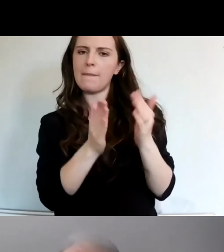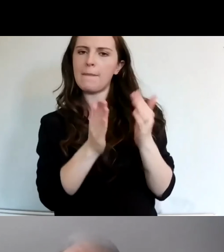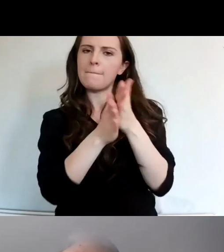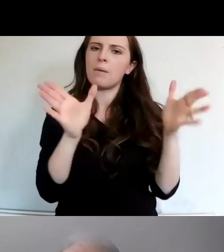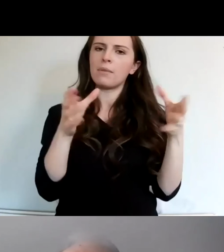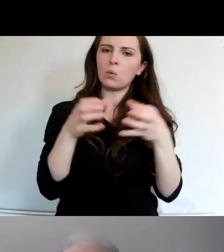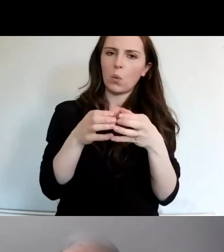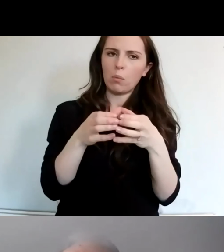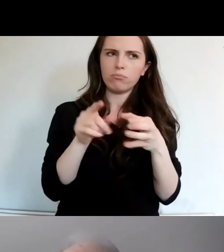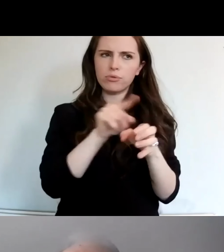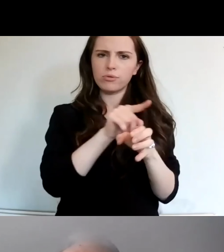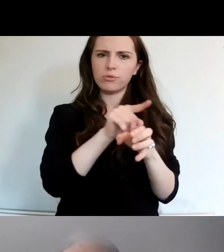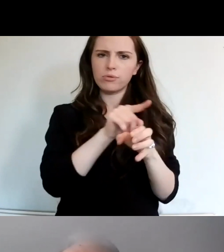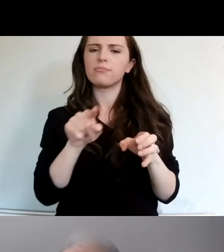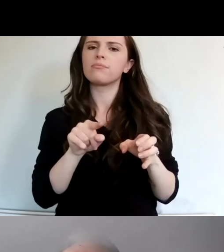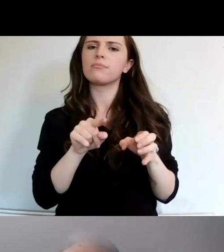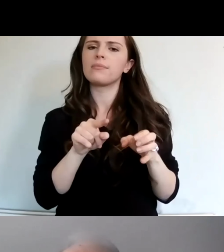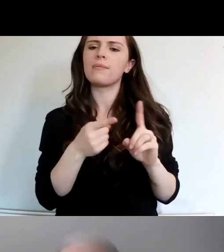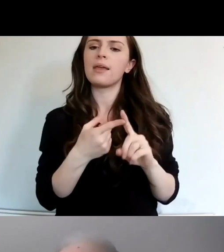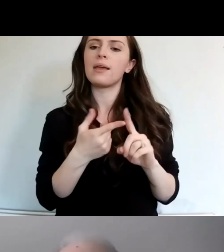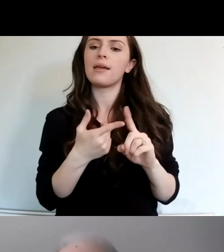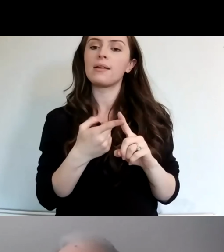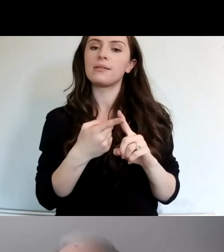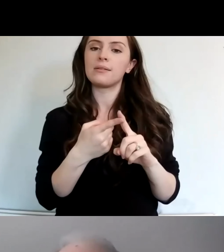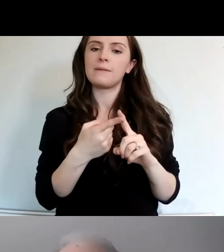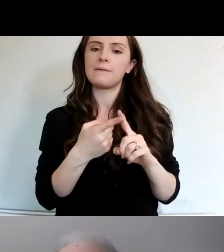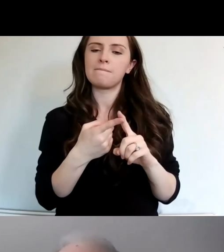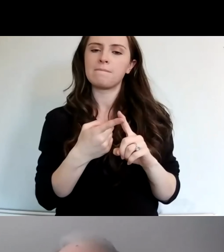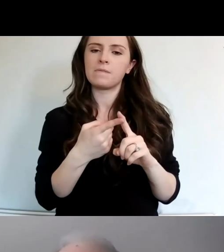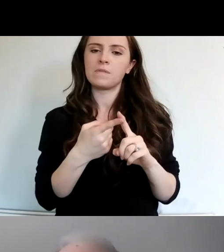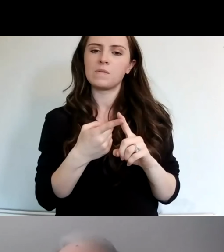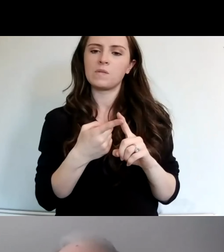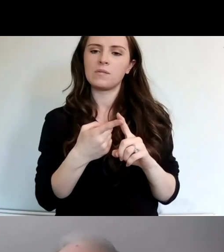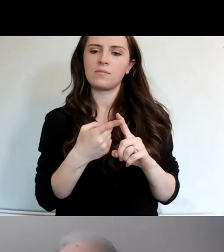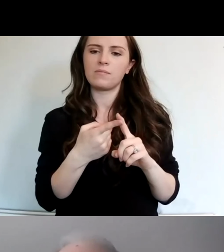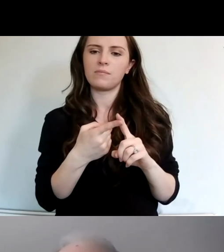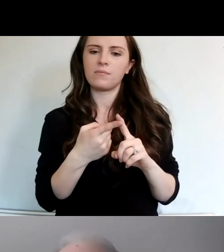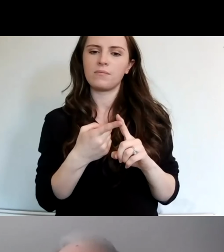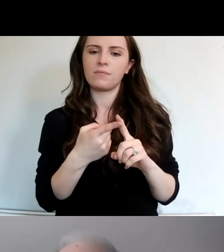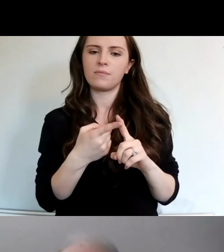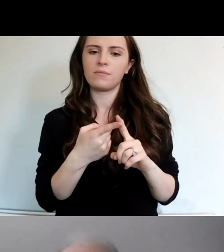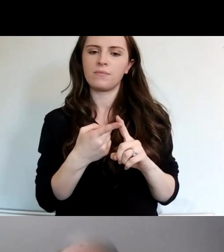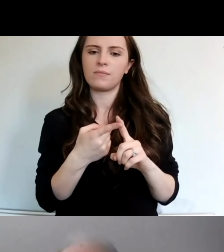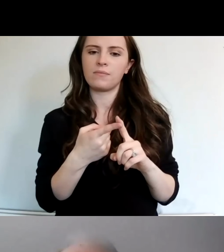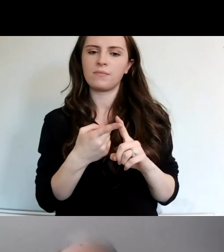but also looking at an approach that we will look at a little later.